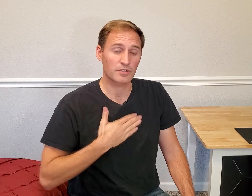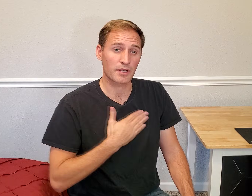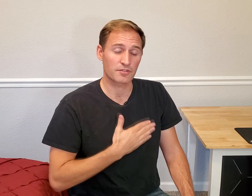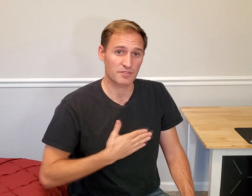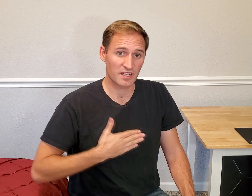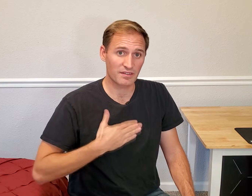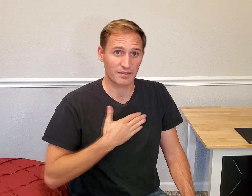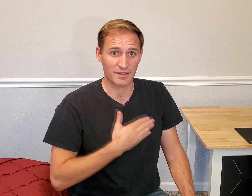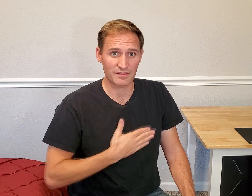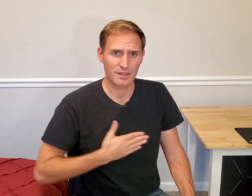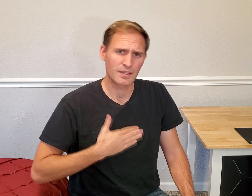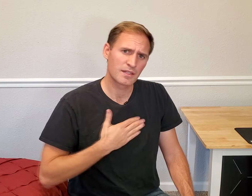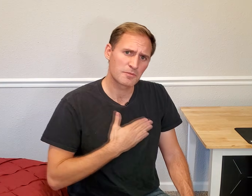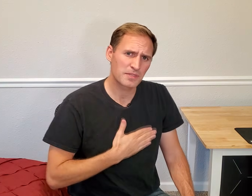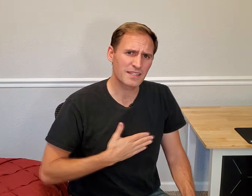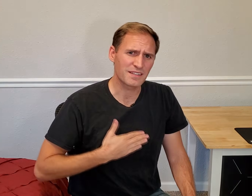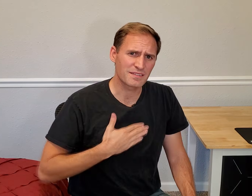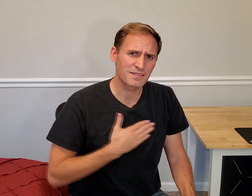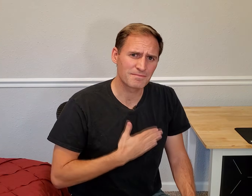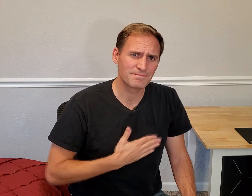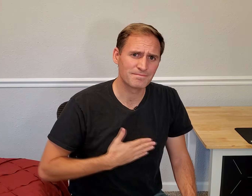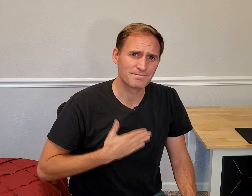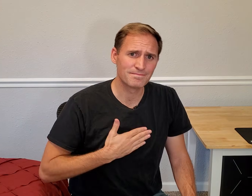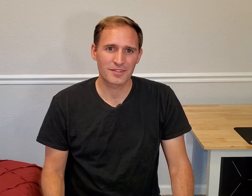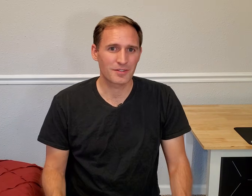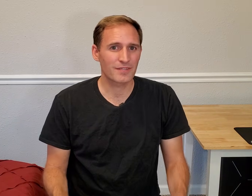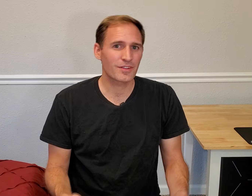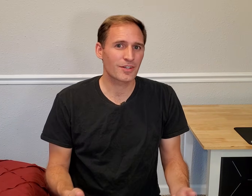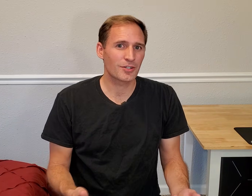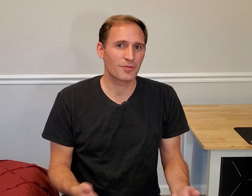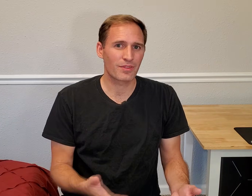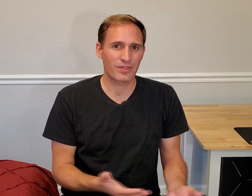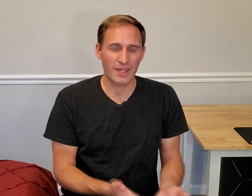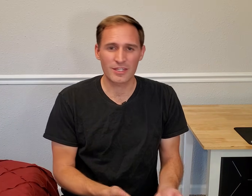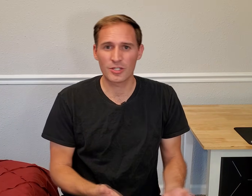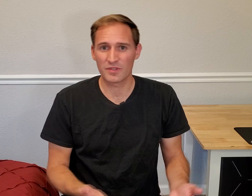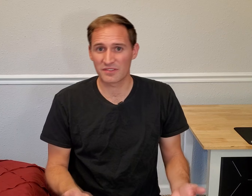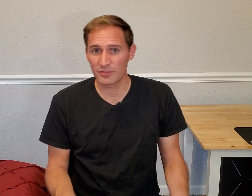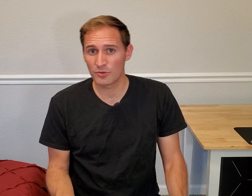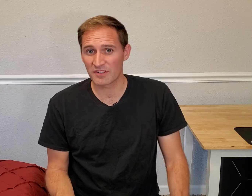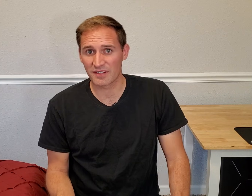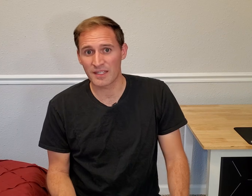around your chest like this 'please'. So even though thank you is two words in